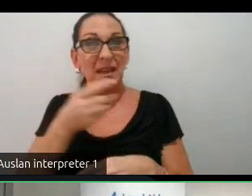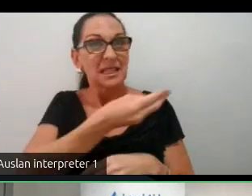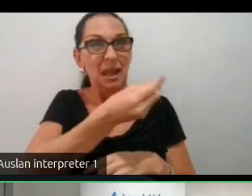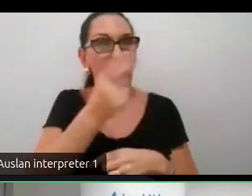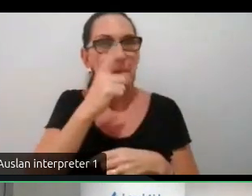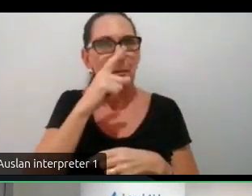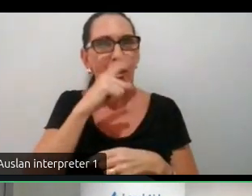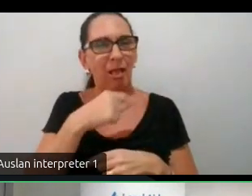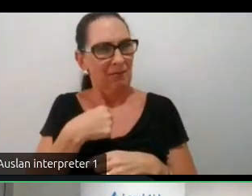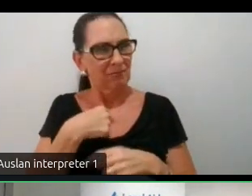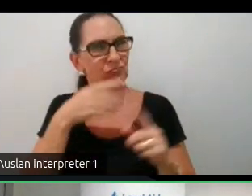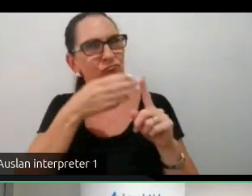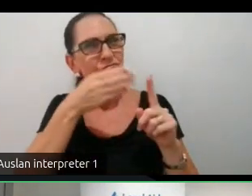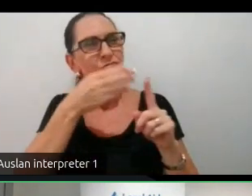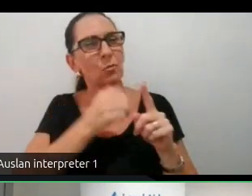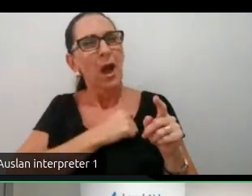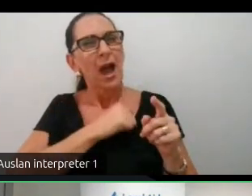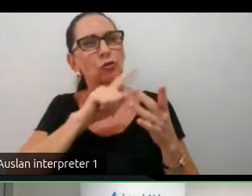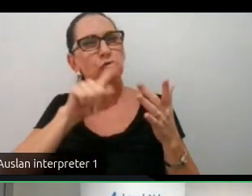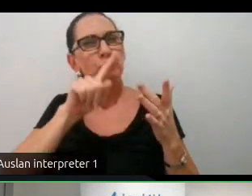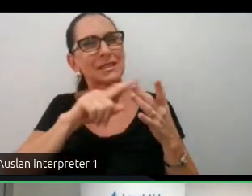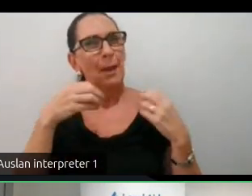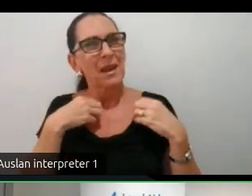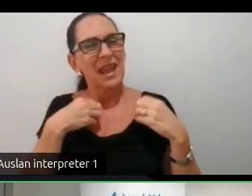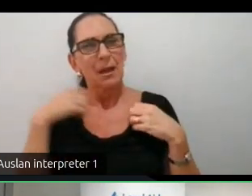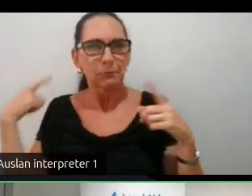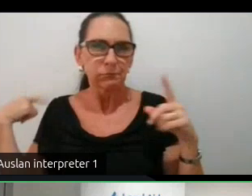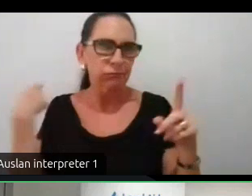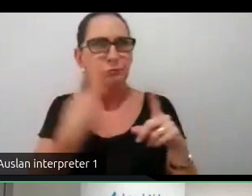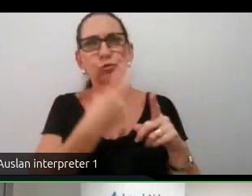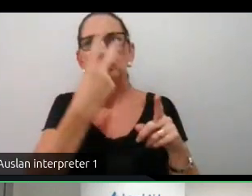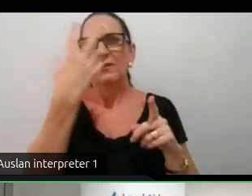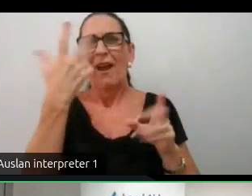people who say, "I've been with my insurance for 25 years. I've never made a claim." This is their